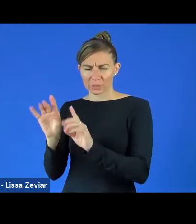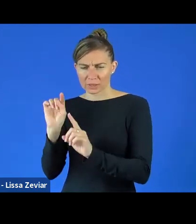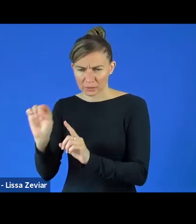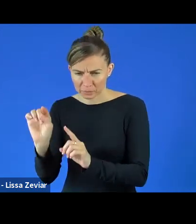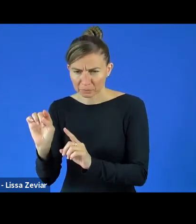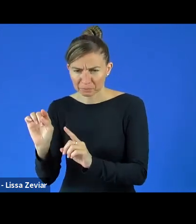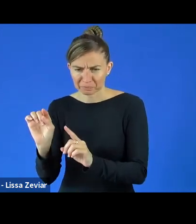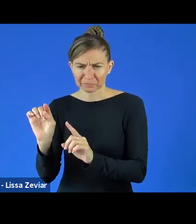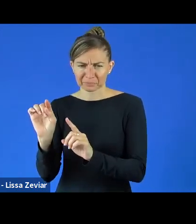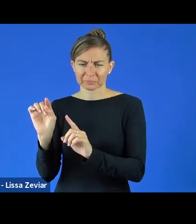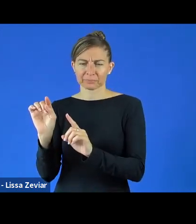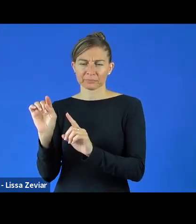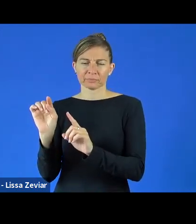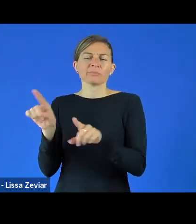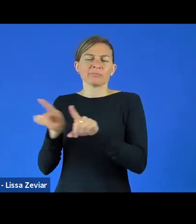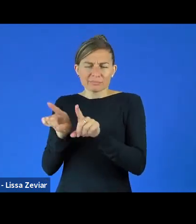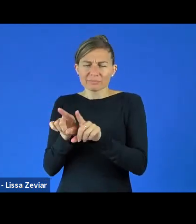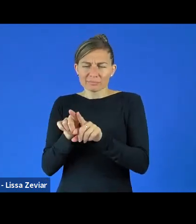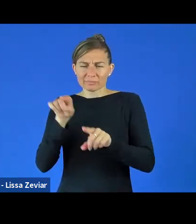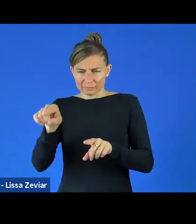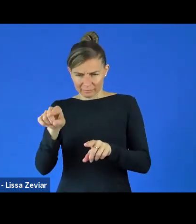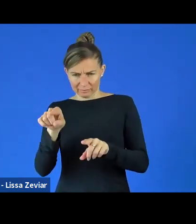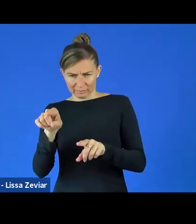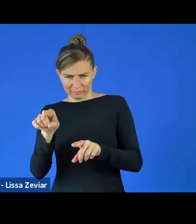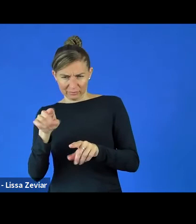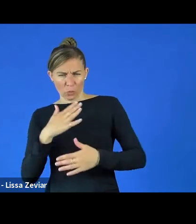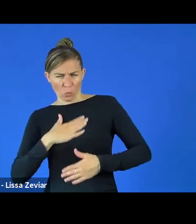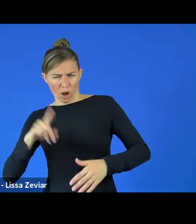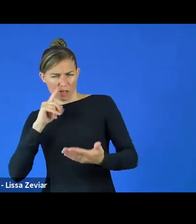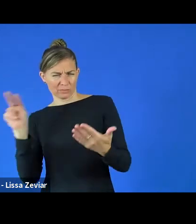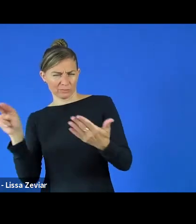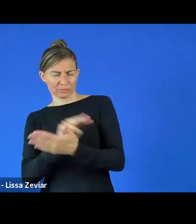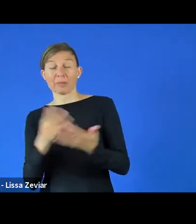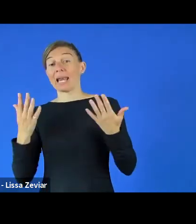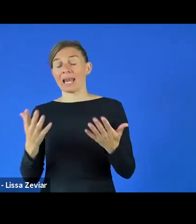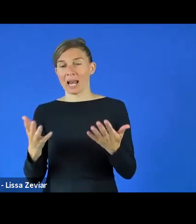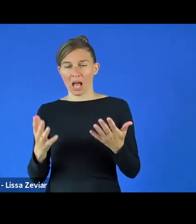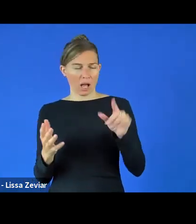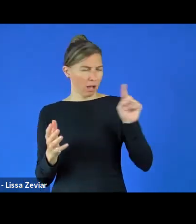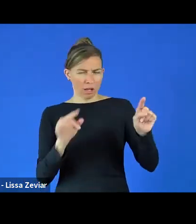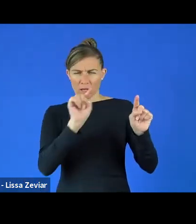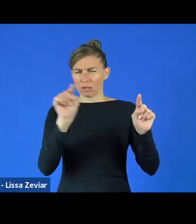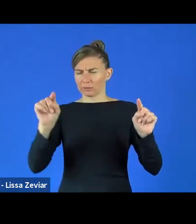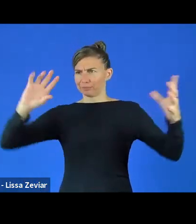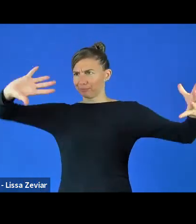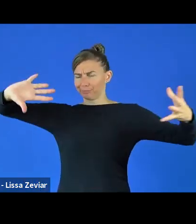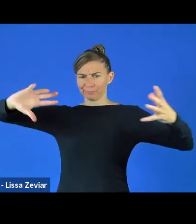But this draft standardisation request, the Commission is compiling all of this in one single mandate.